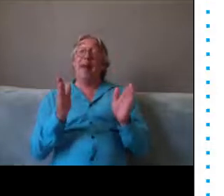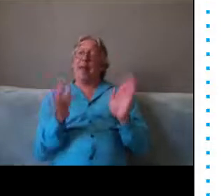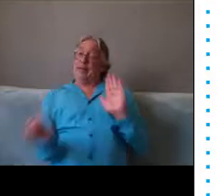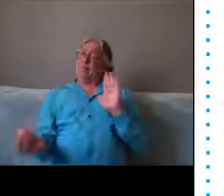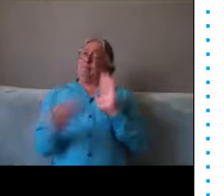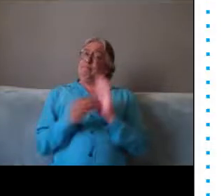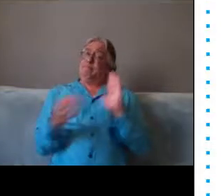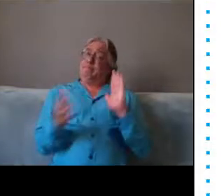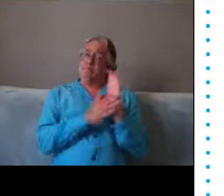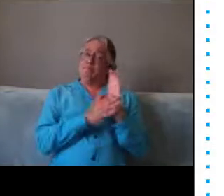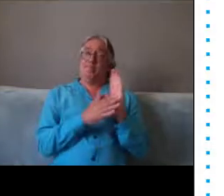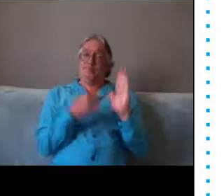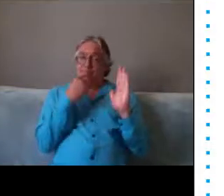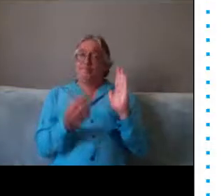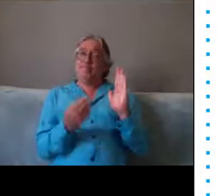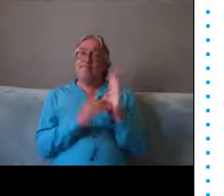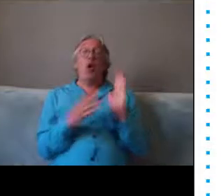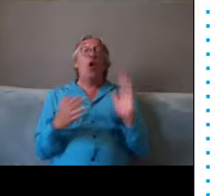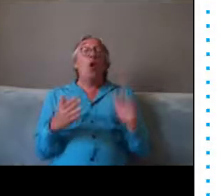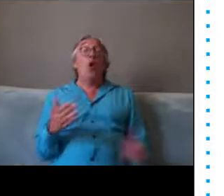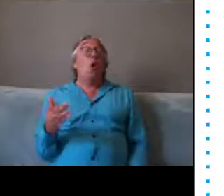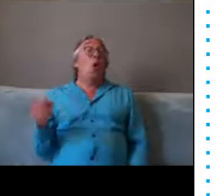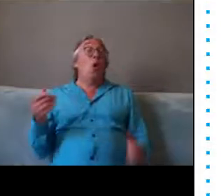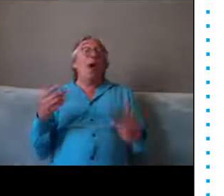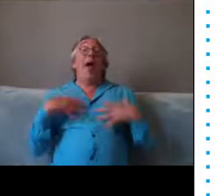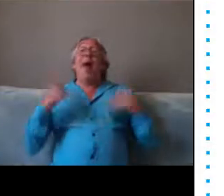So, let's have a sneak peak into the student survey results.